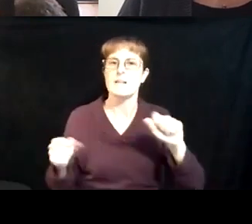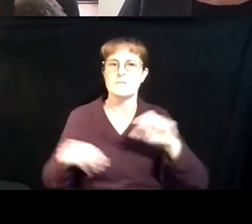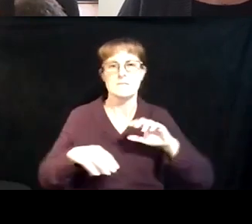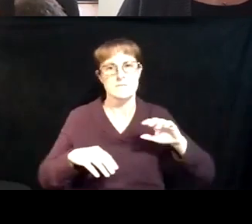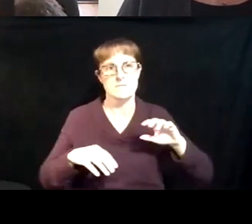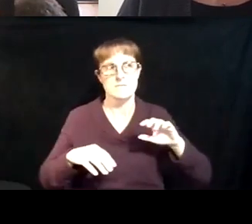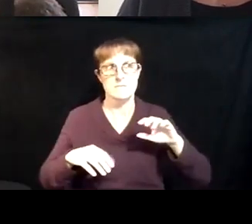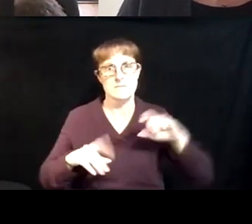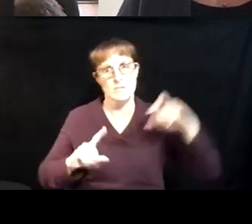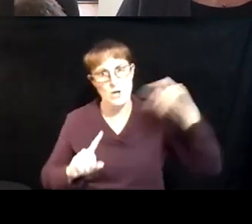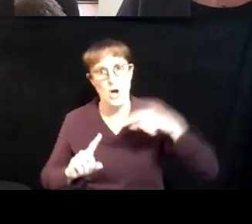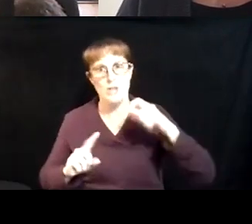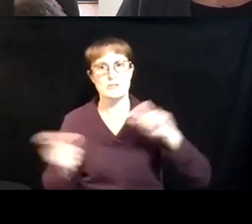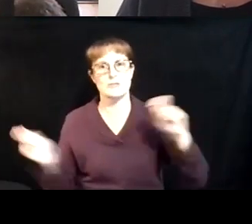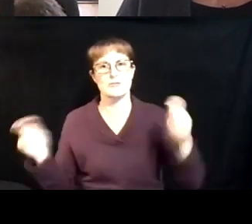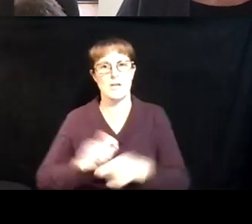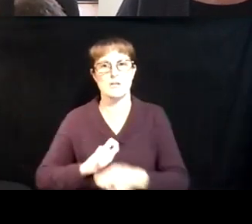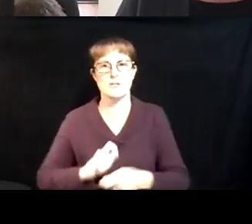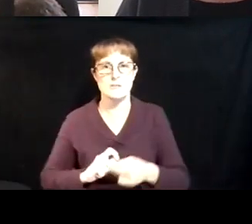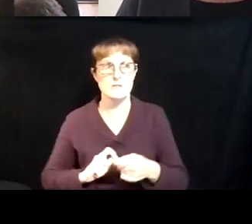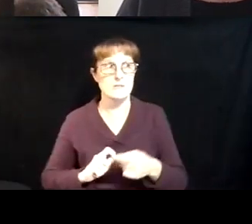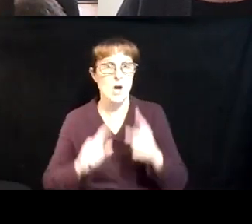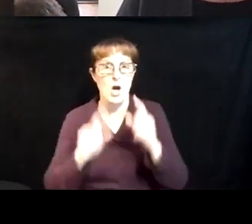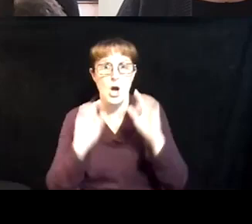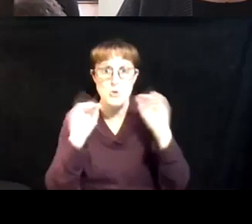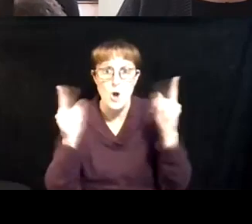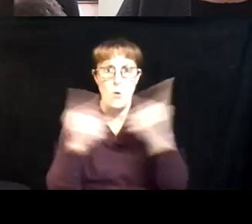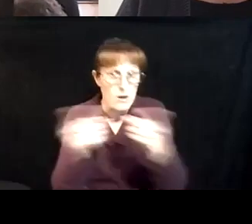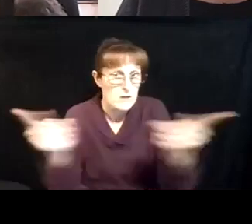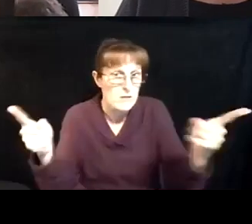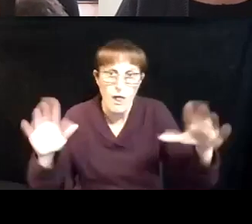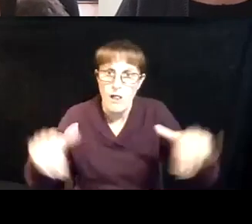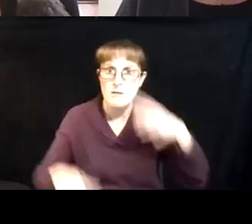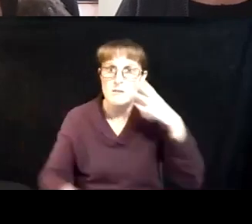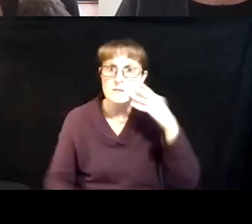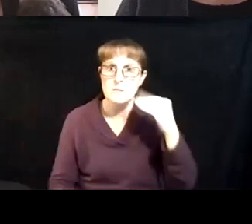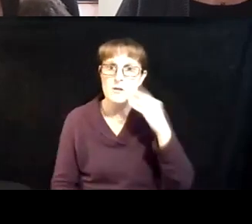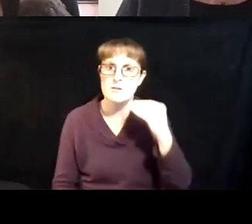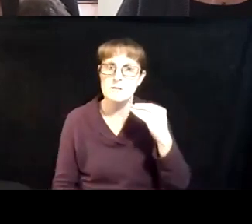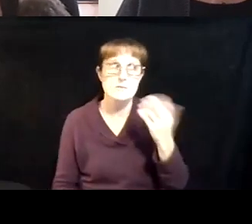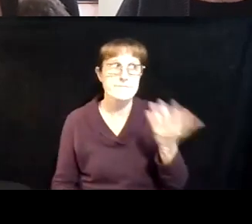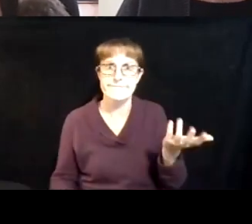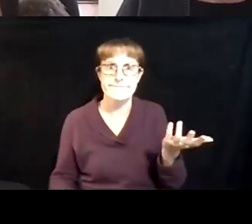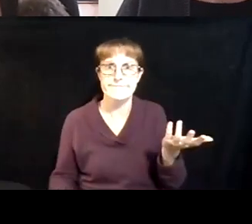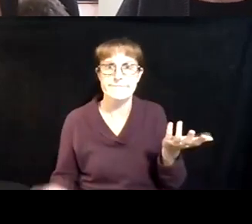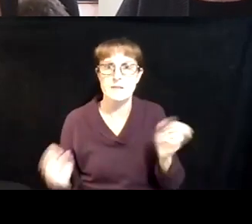who hasn't experienced it, You know, one of the things I said to Jennifer at one point was that, "You know,